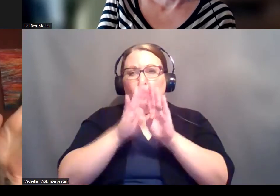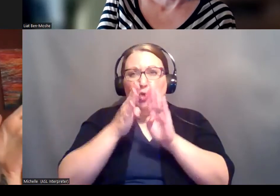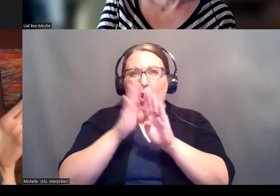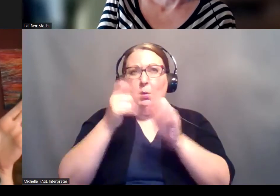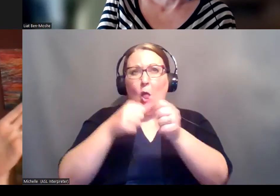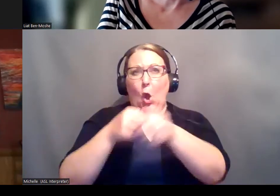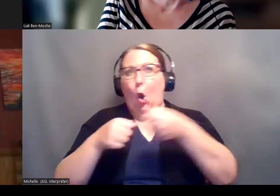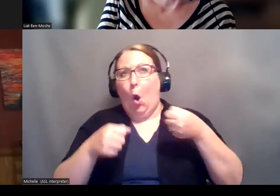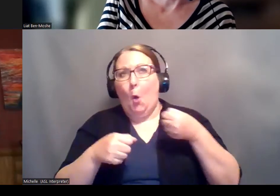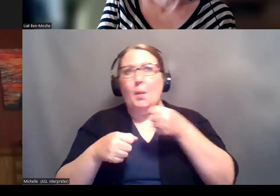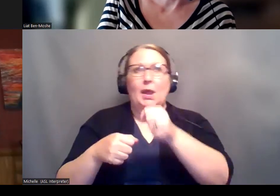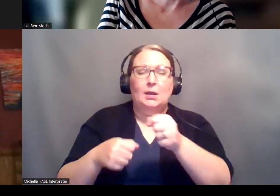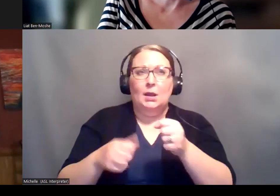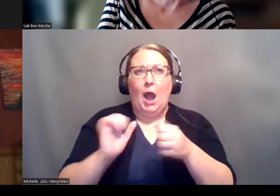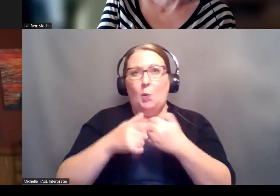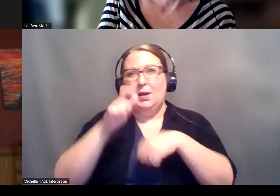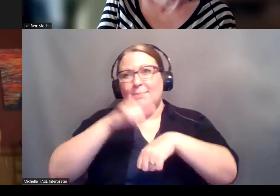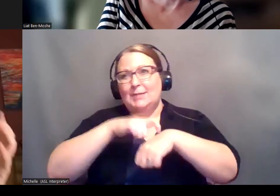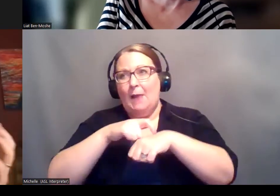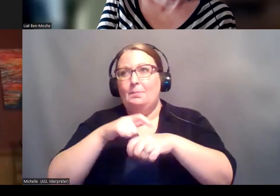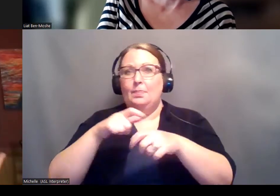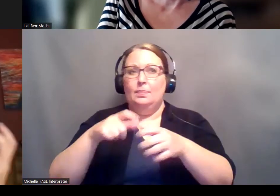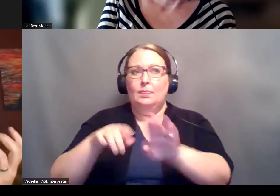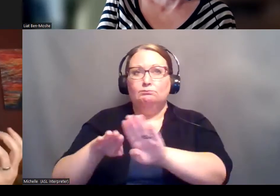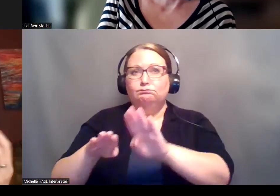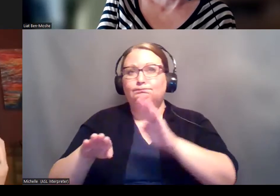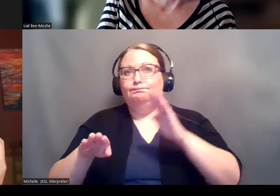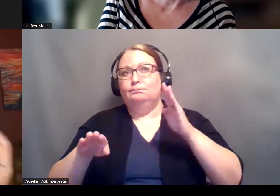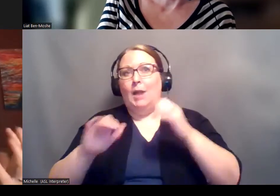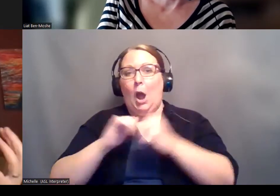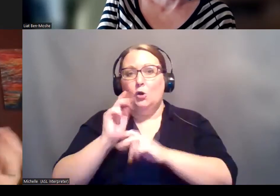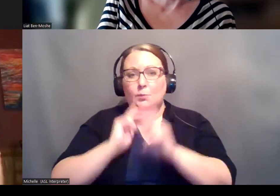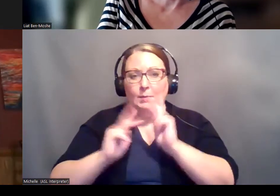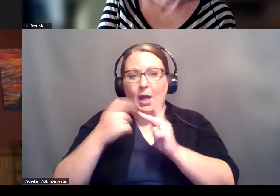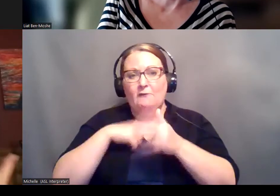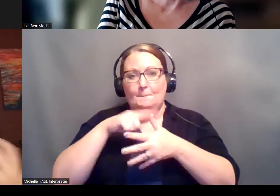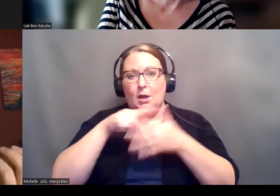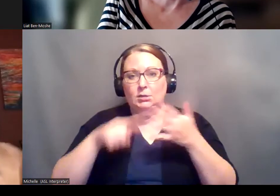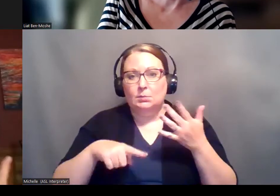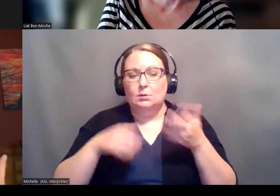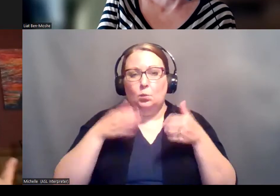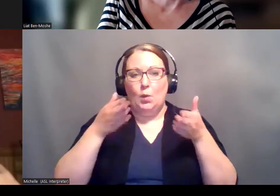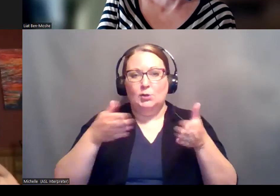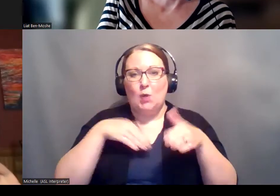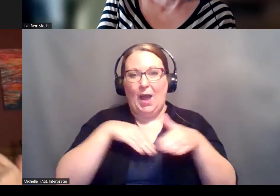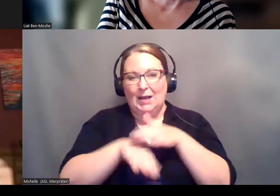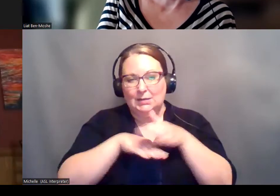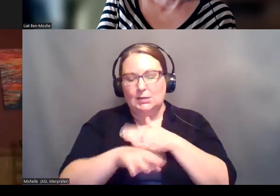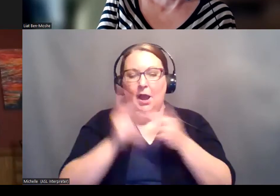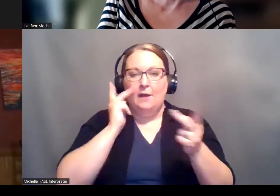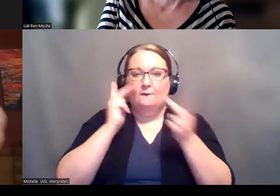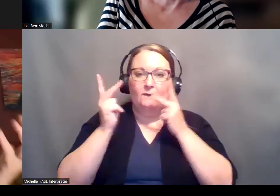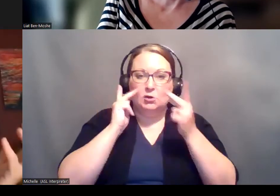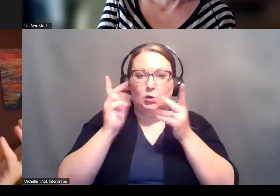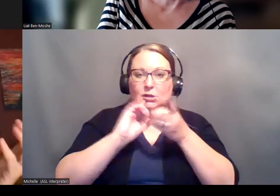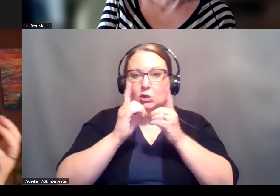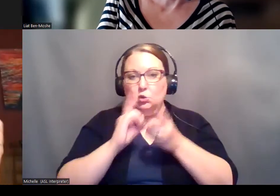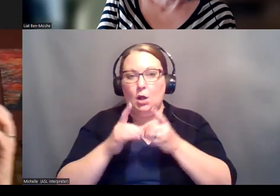How are we gonna time the door? How are people going to have multiple means of accessing digital content, event management,